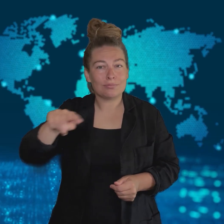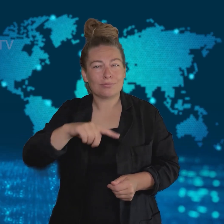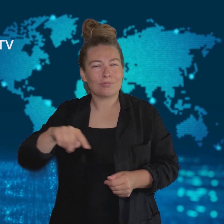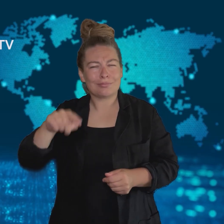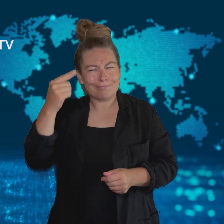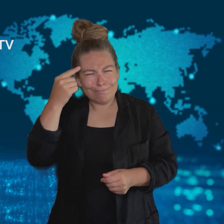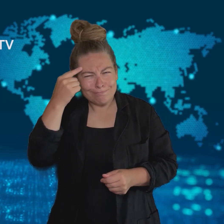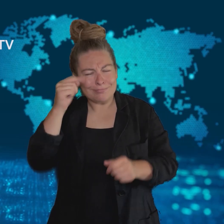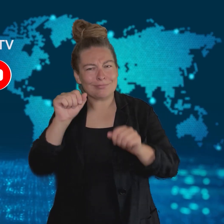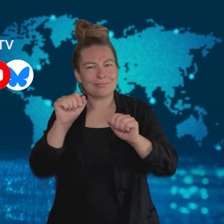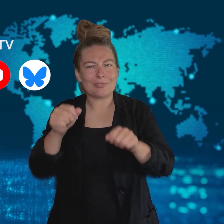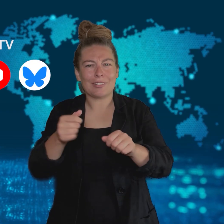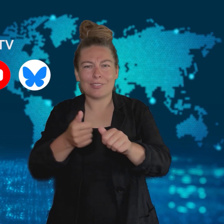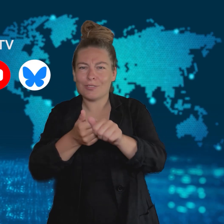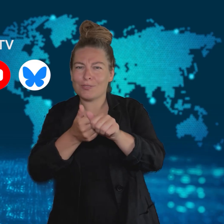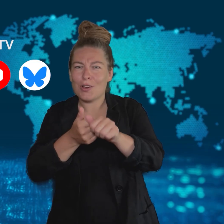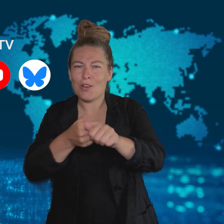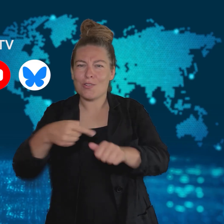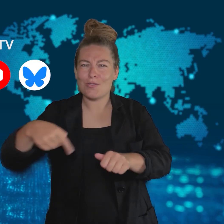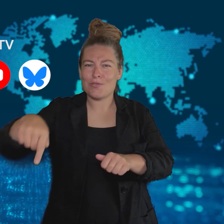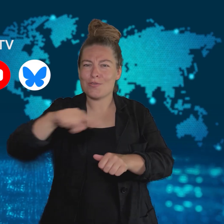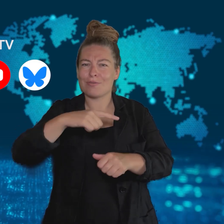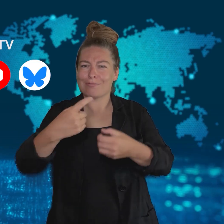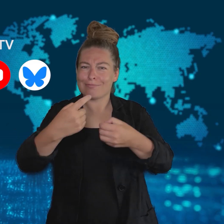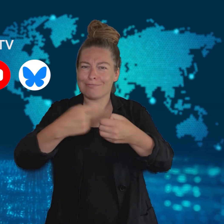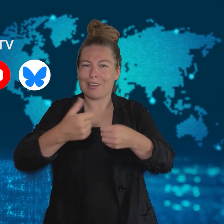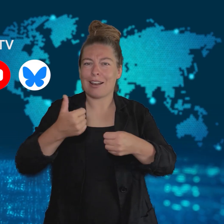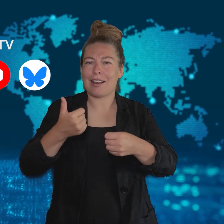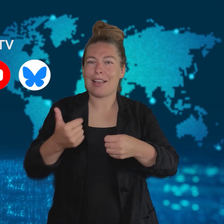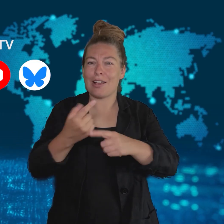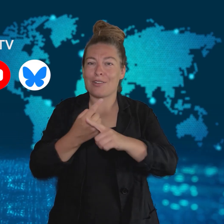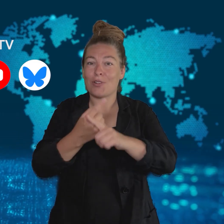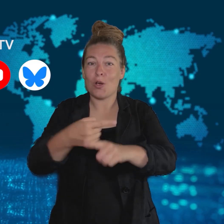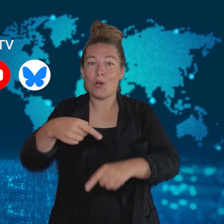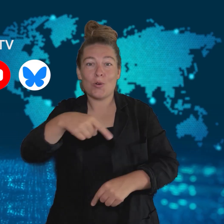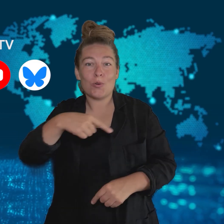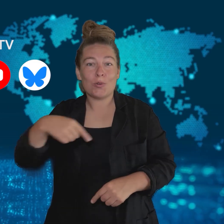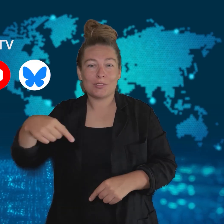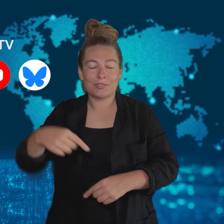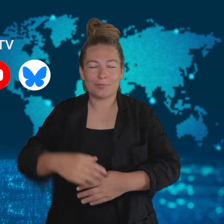Don't forget to subscribe, like, and follow us!